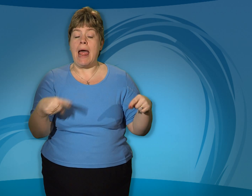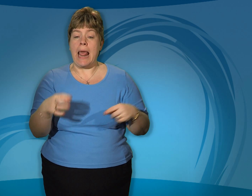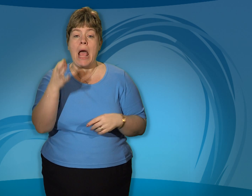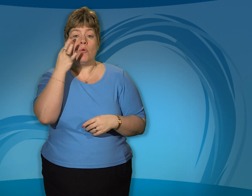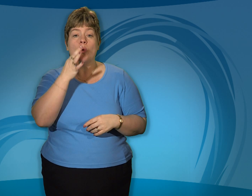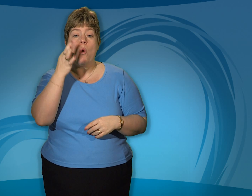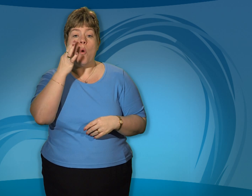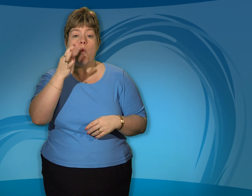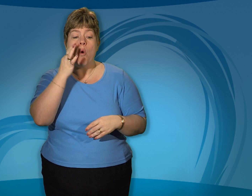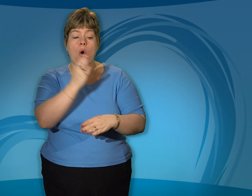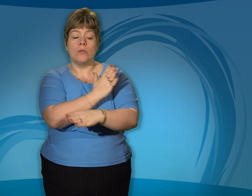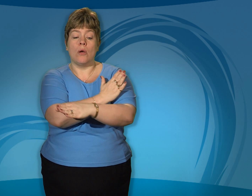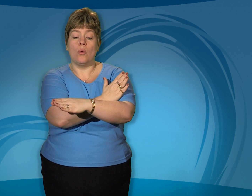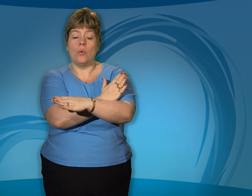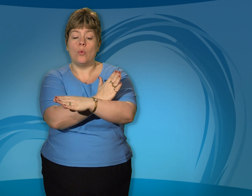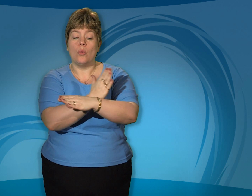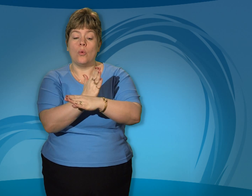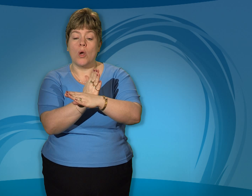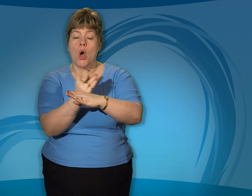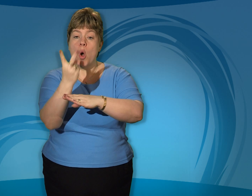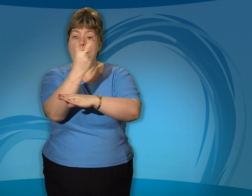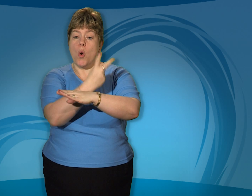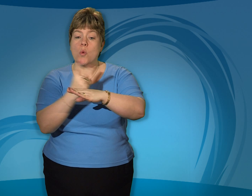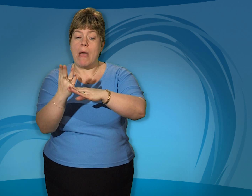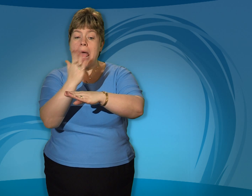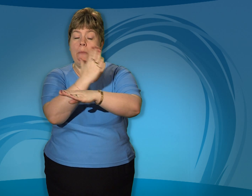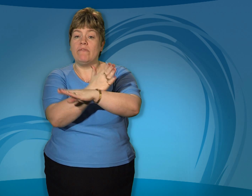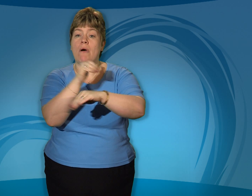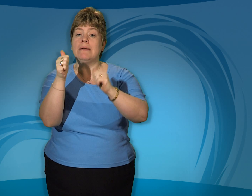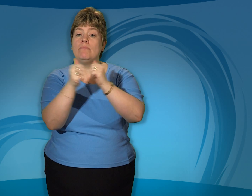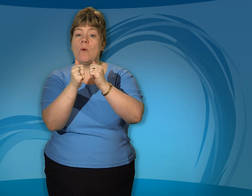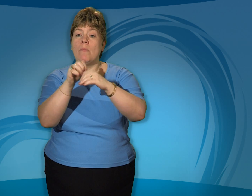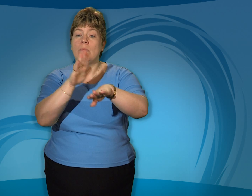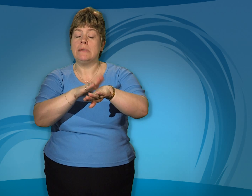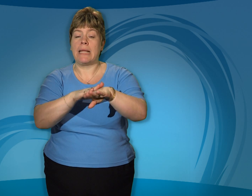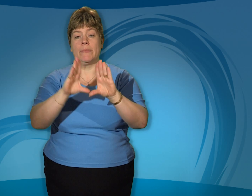You may drink water up to 2 hours before your appointment time.